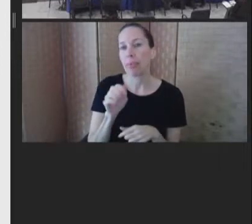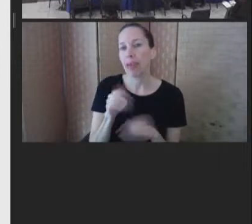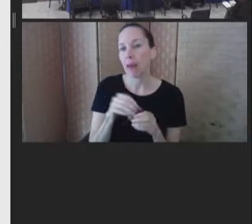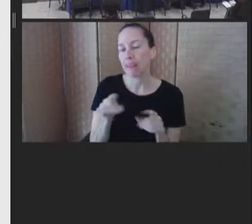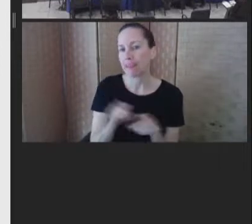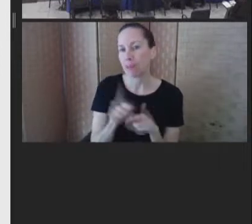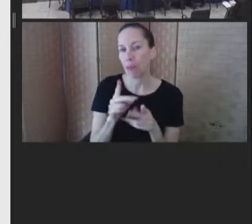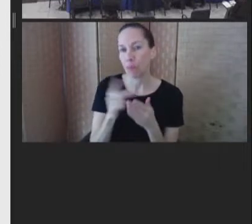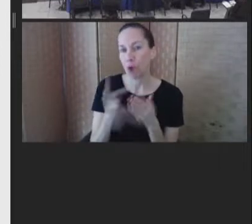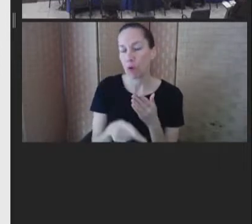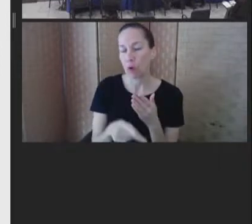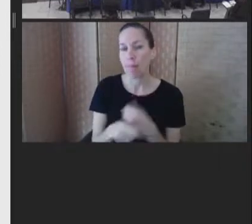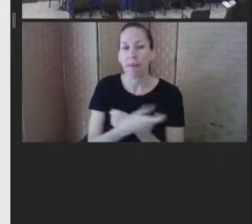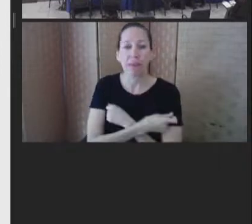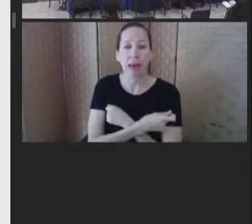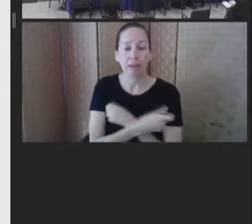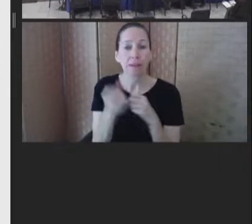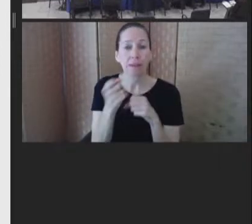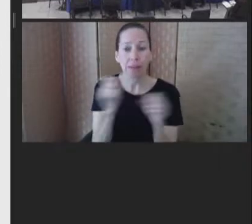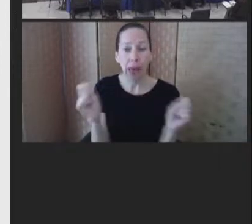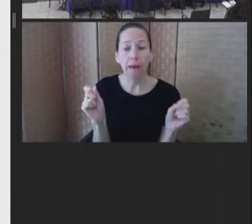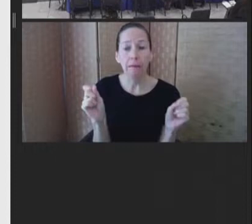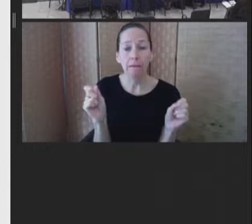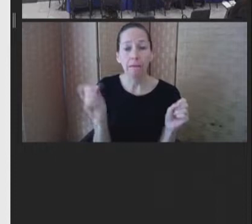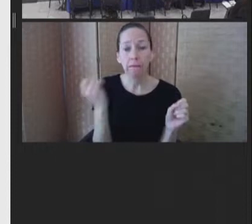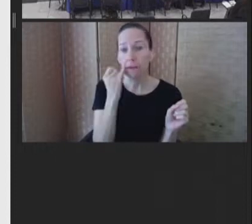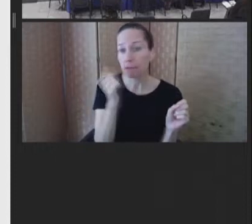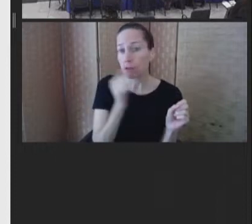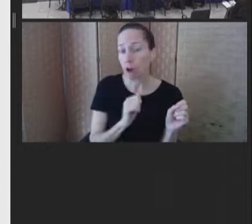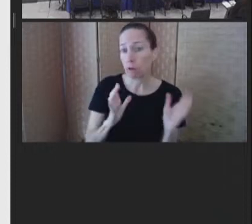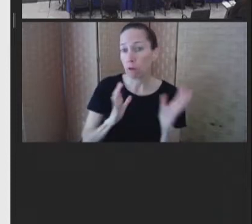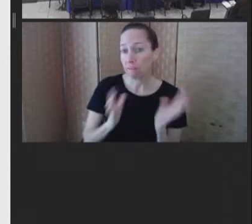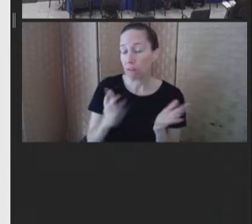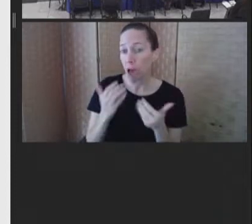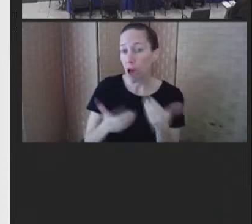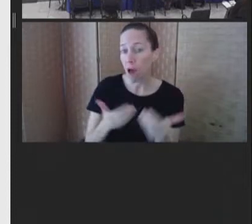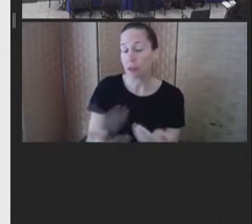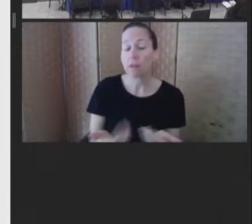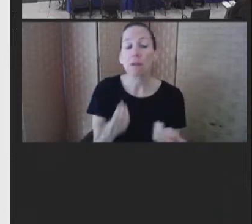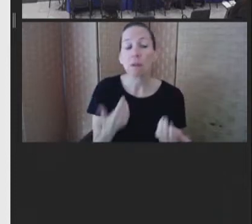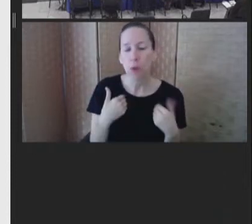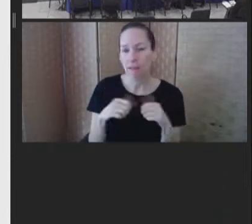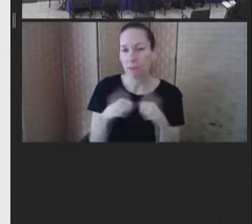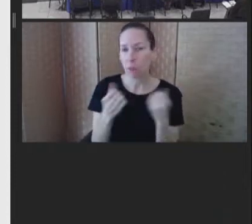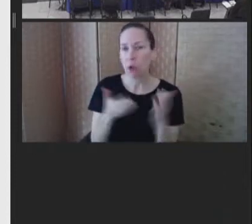and well-tolerated. We had many breakthrough infection, reflective of the recent BA.4/BA.5